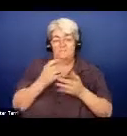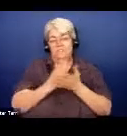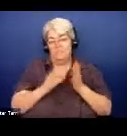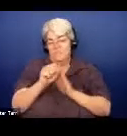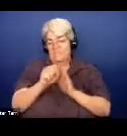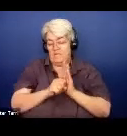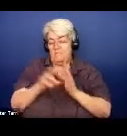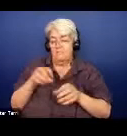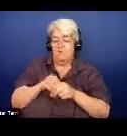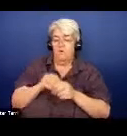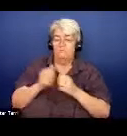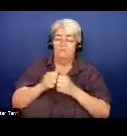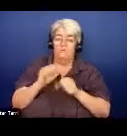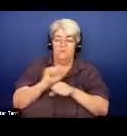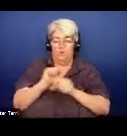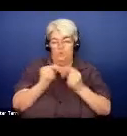until the work group in the full collaborative.